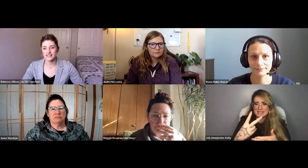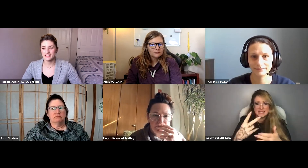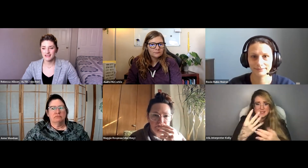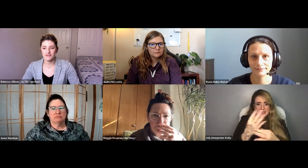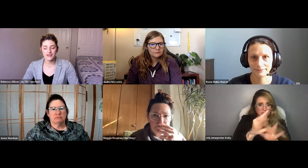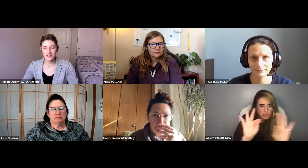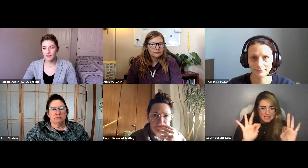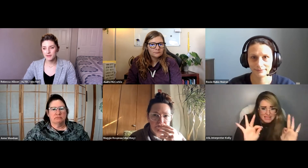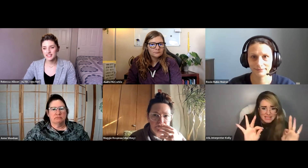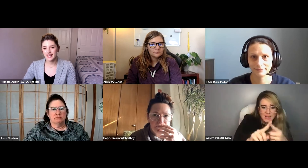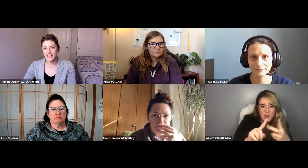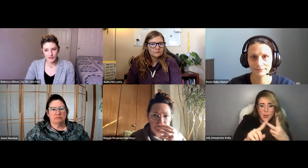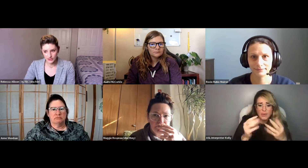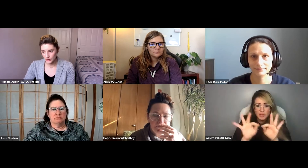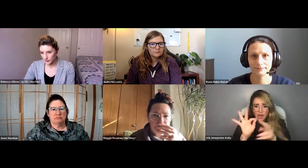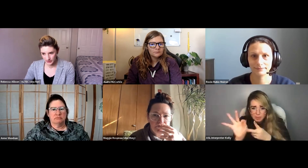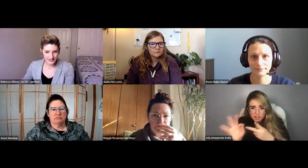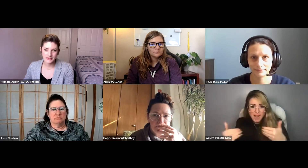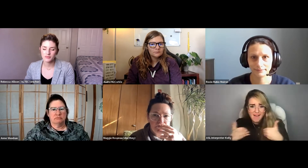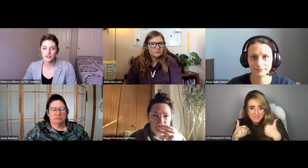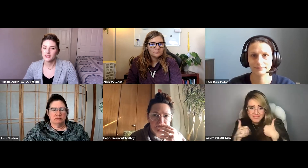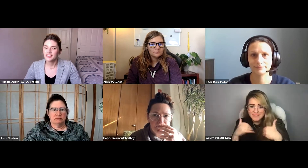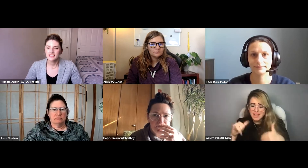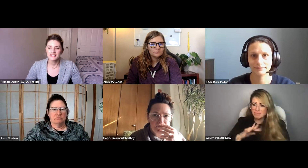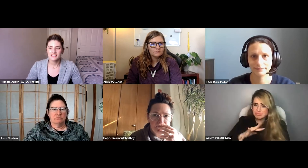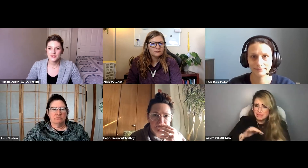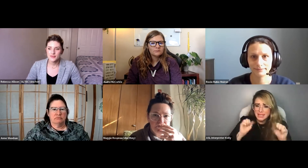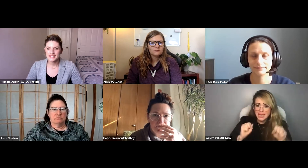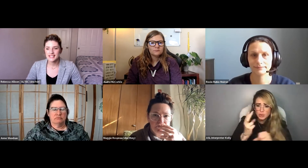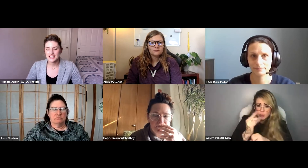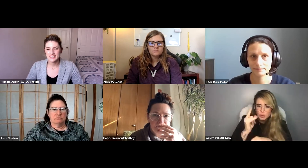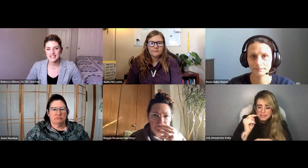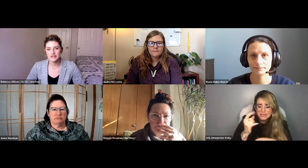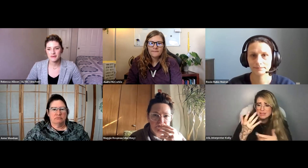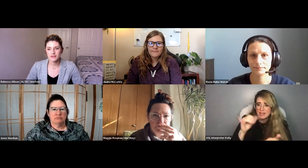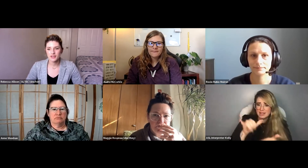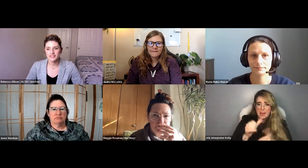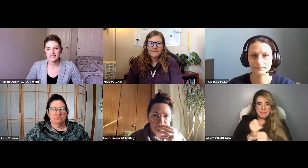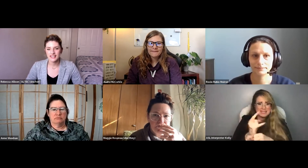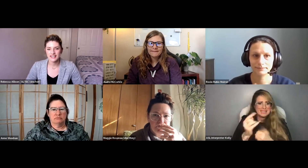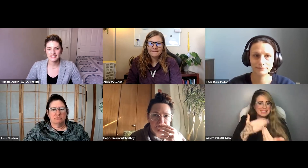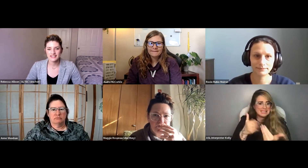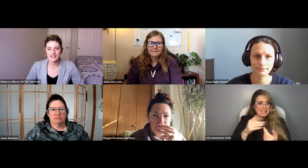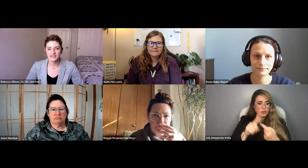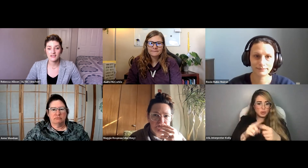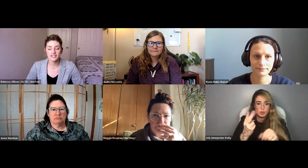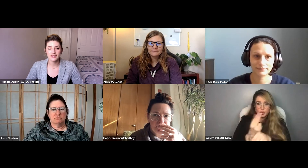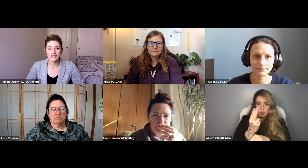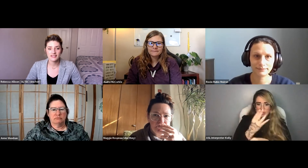is a free option that is totally usable. This makes it easy to implement and I love that they